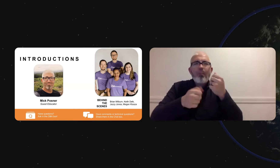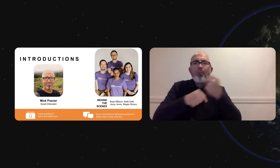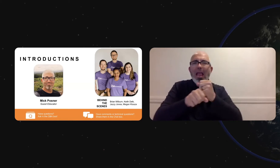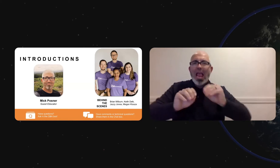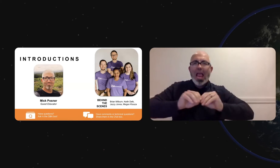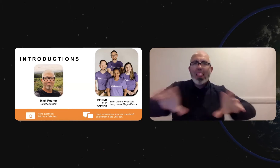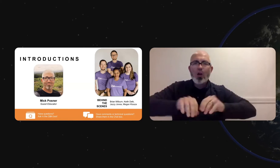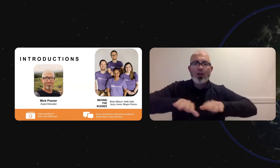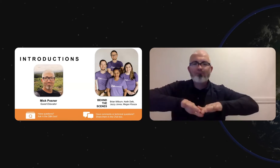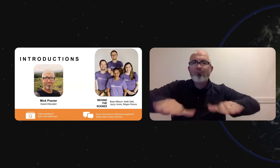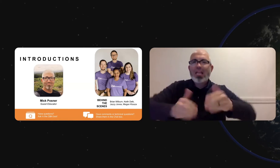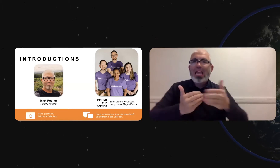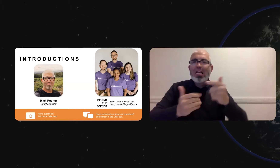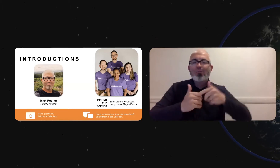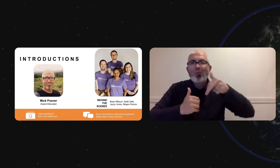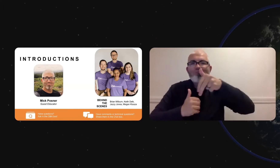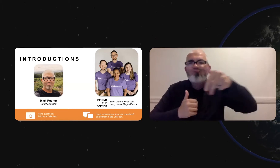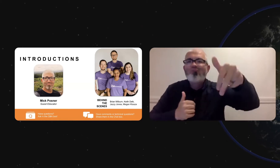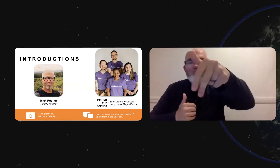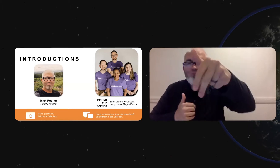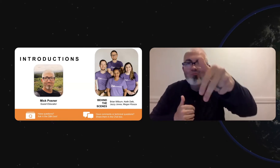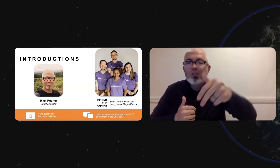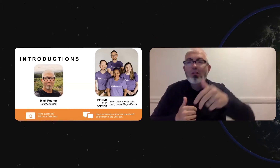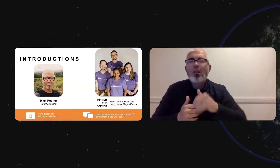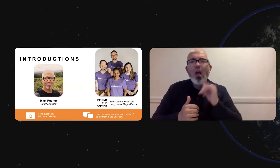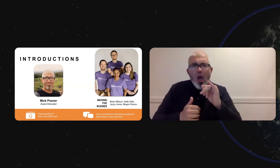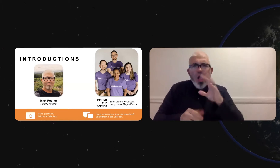of, parks, the environment, and running trails, so they're easier to use.